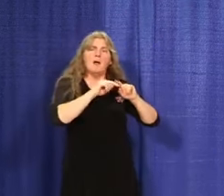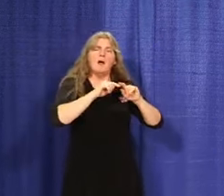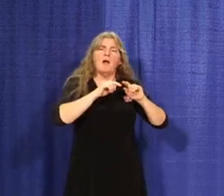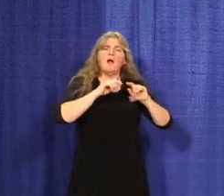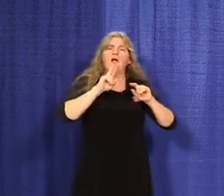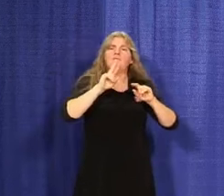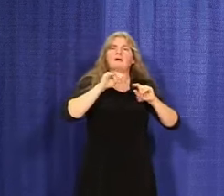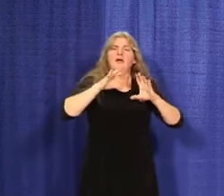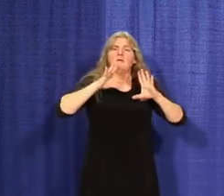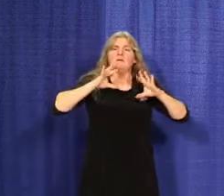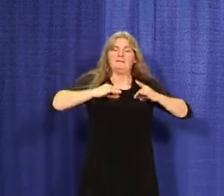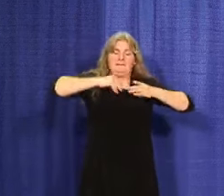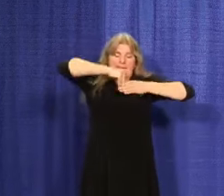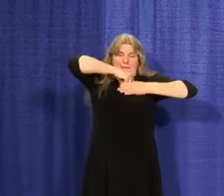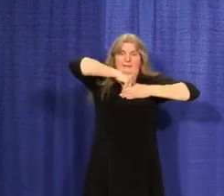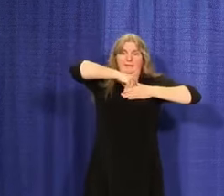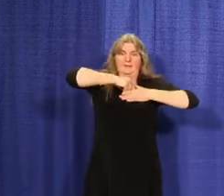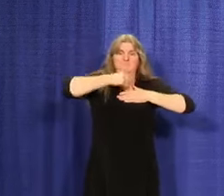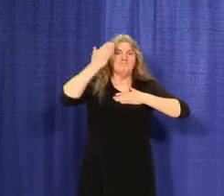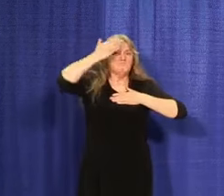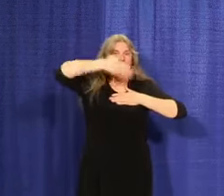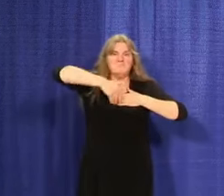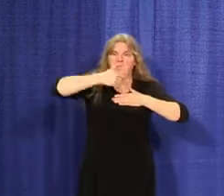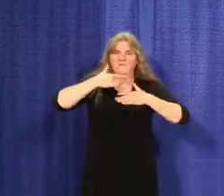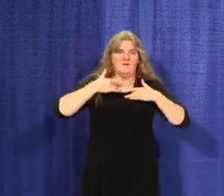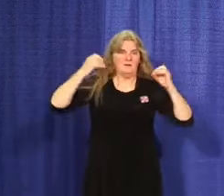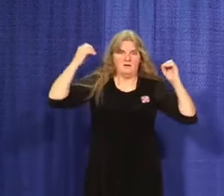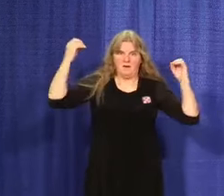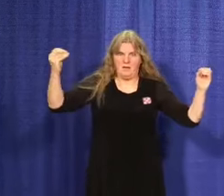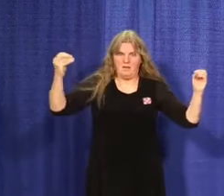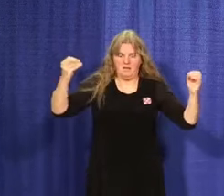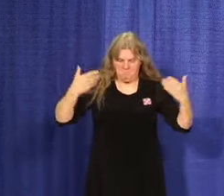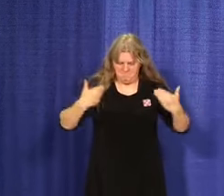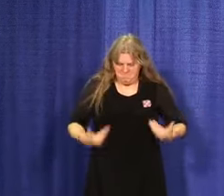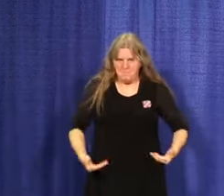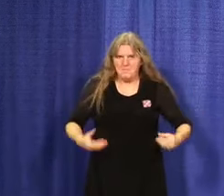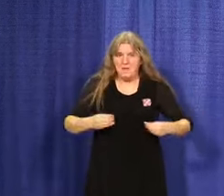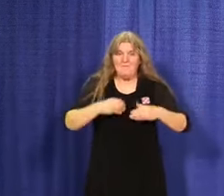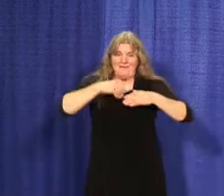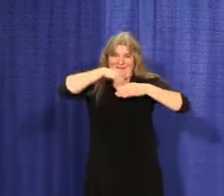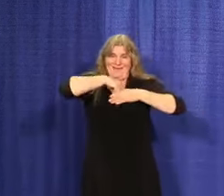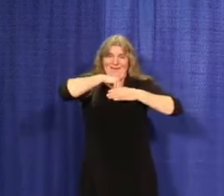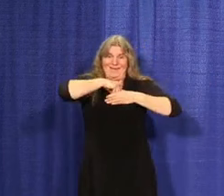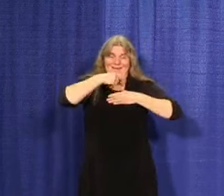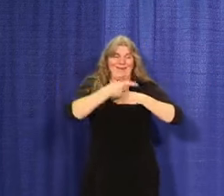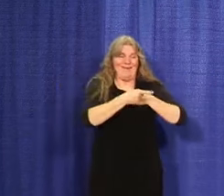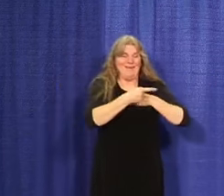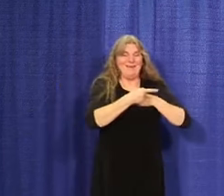illness, then you may actually miss infection if it is incubating.